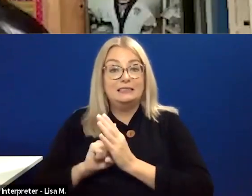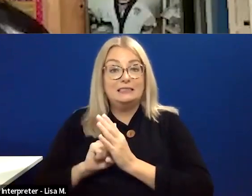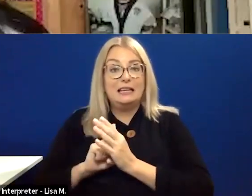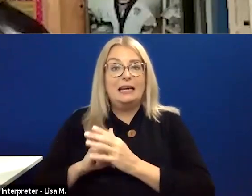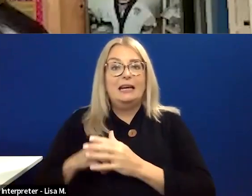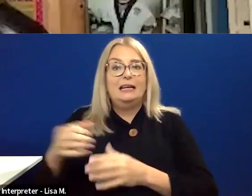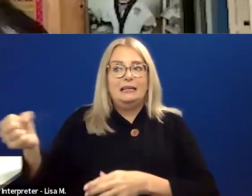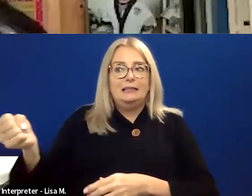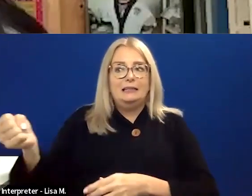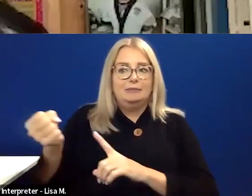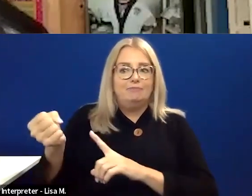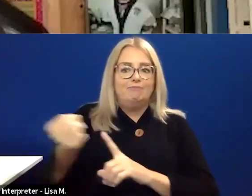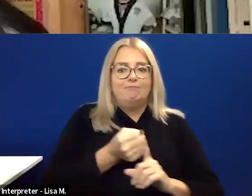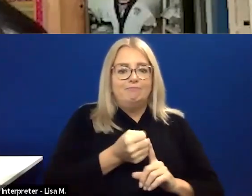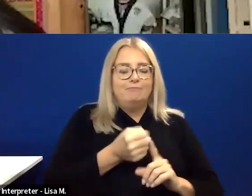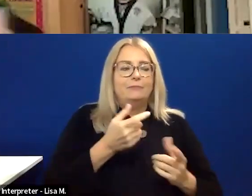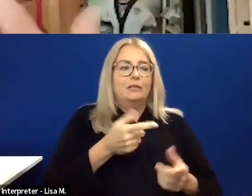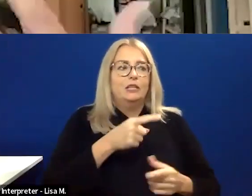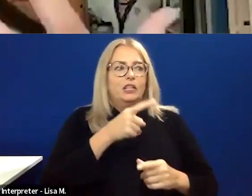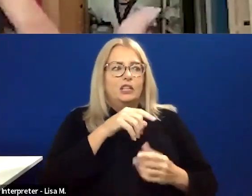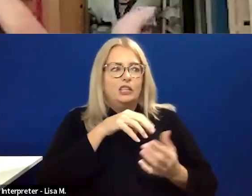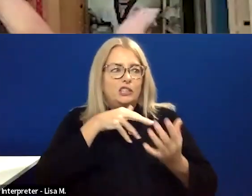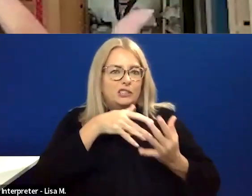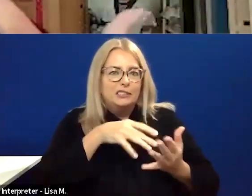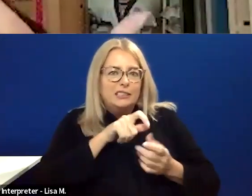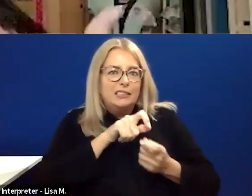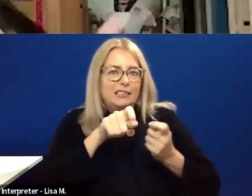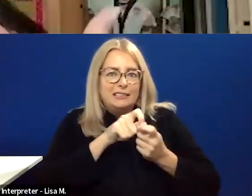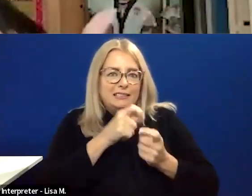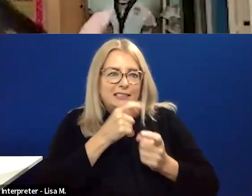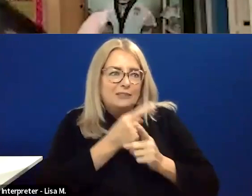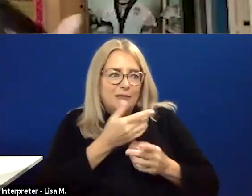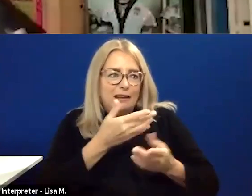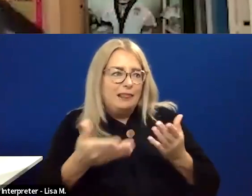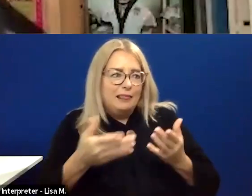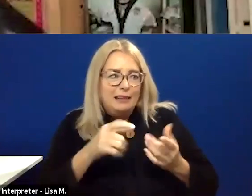the exact right thing at the exact right time and think of what kind of a boost of confidence that